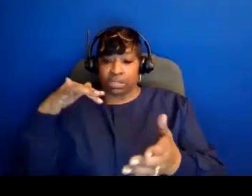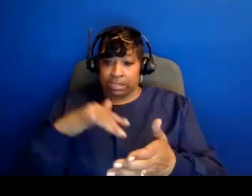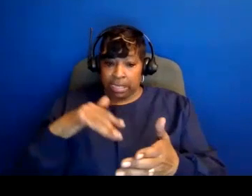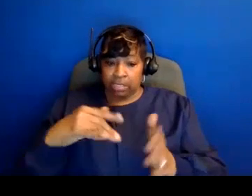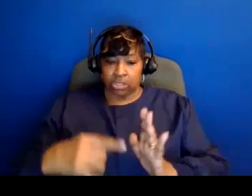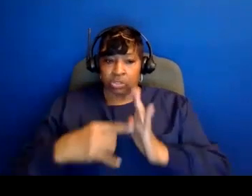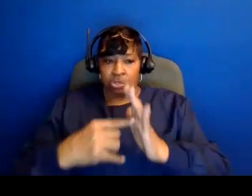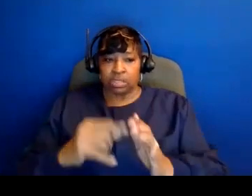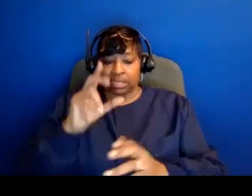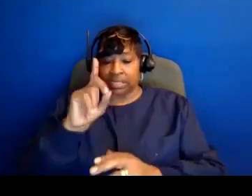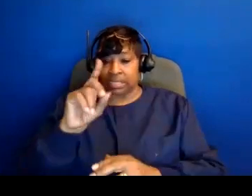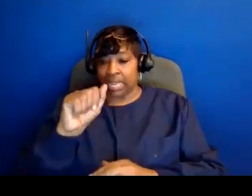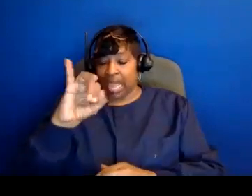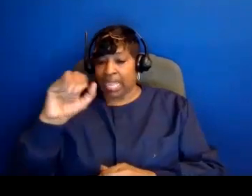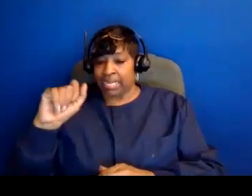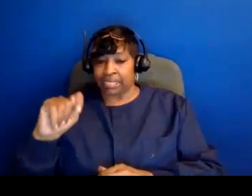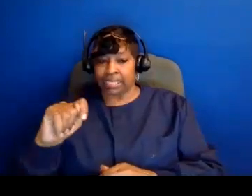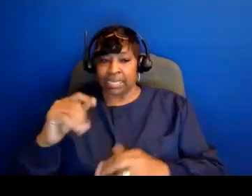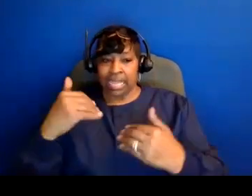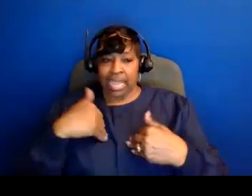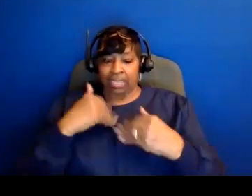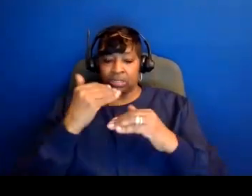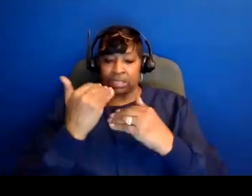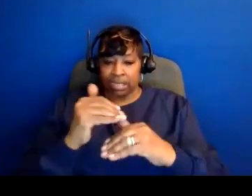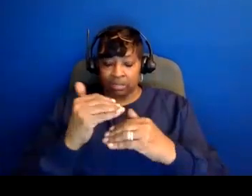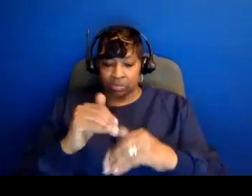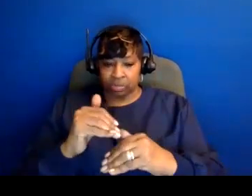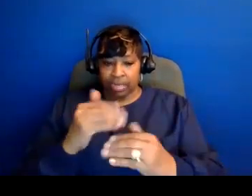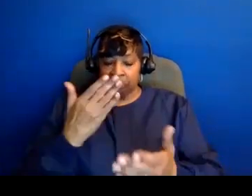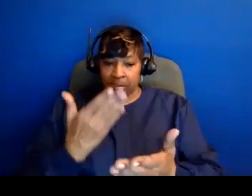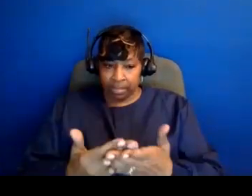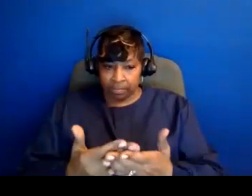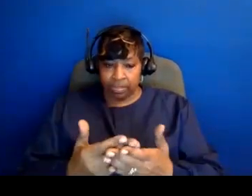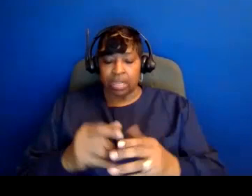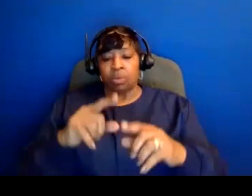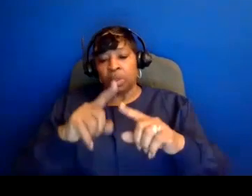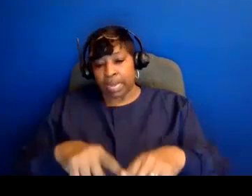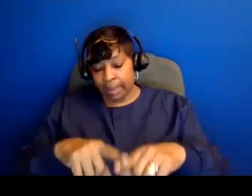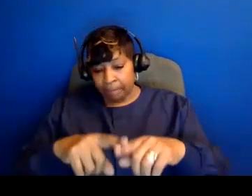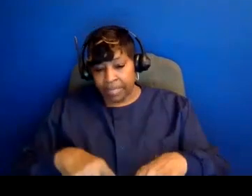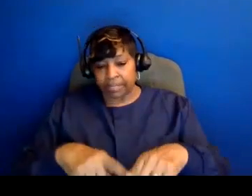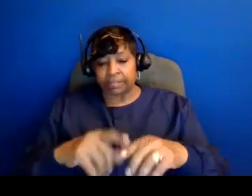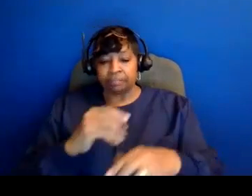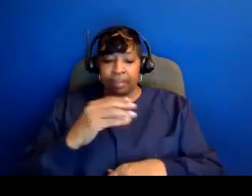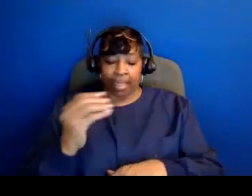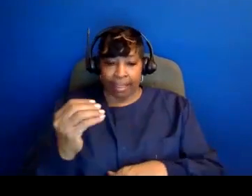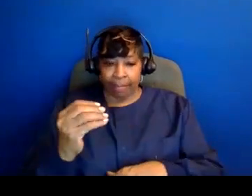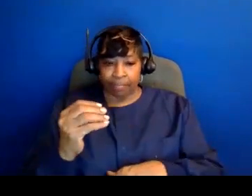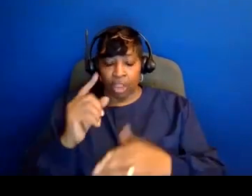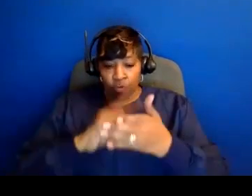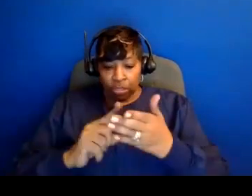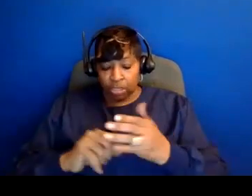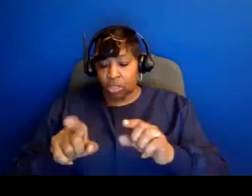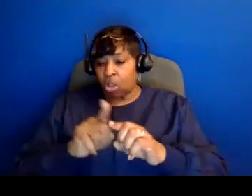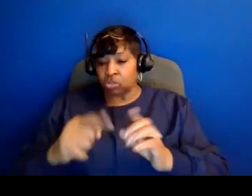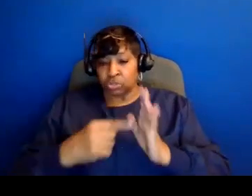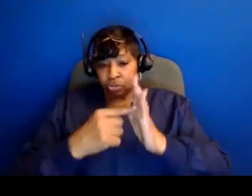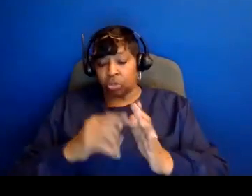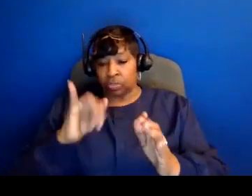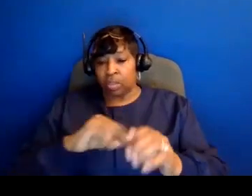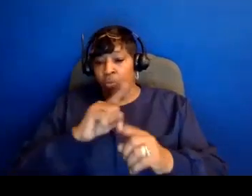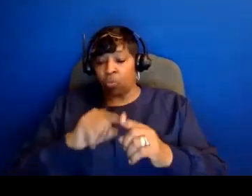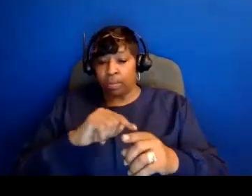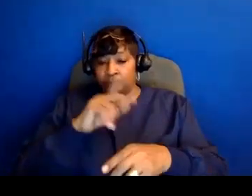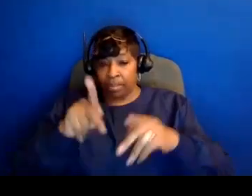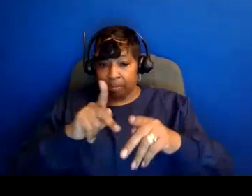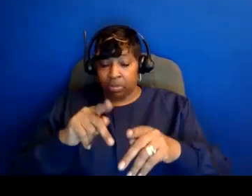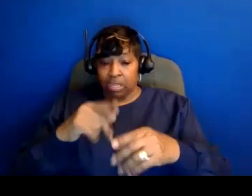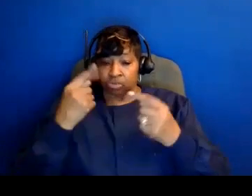lauravanpuymbrouck: It measures the reaction time and then compares the differences in reaction time, when things align. and then also when they conflict with those stereotypes.